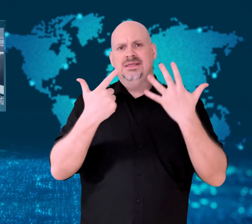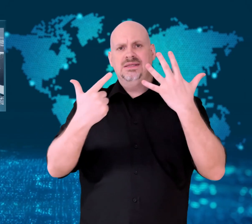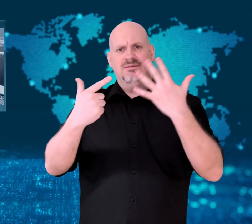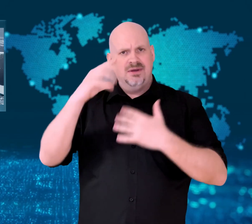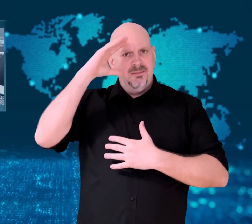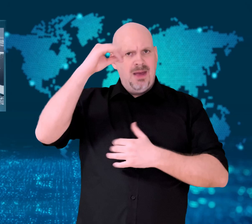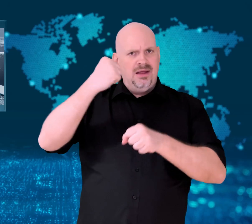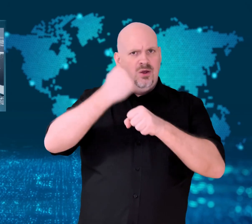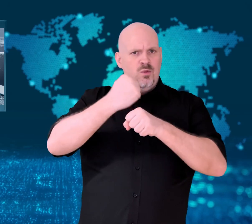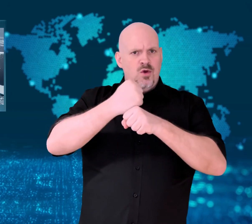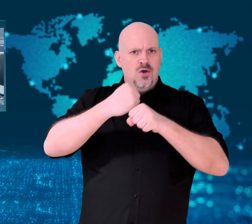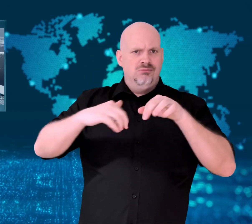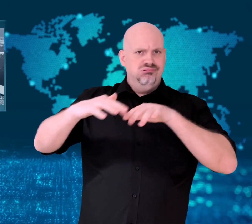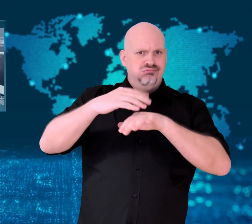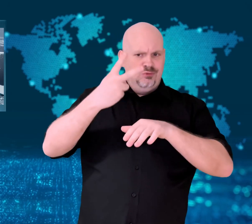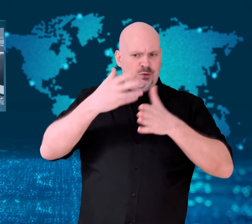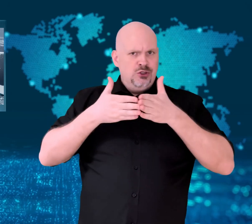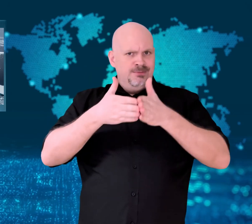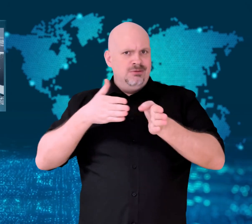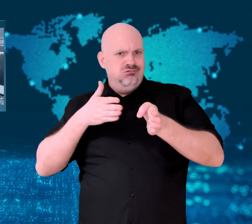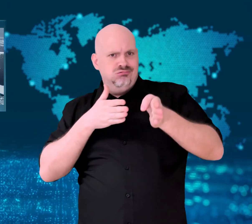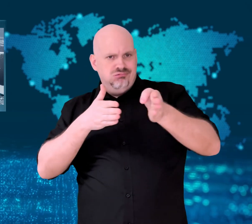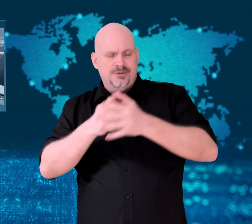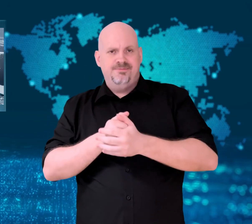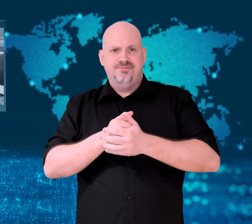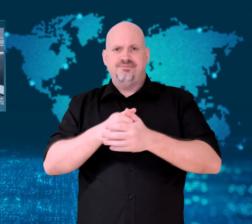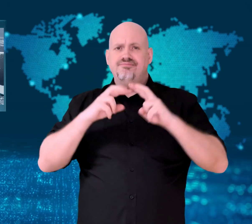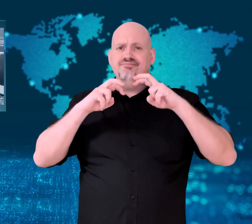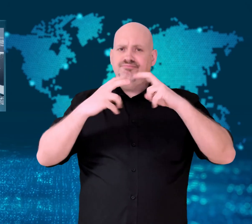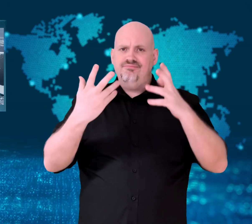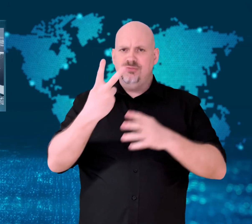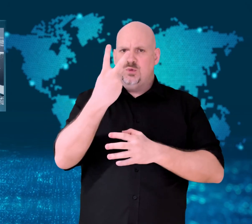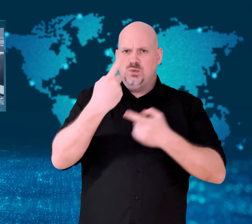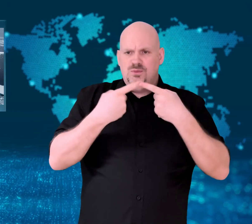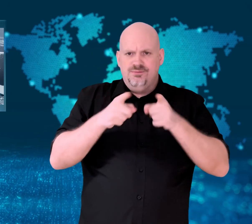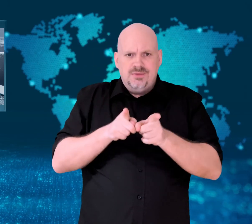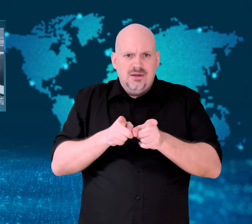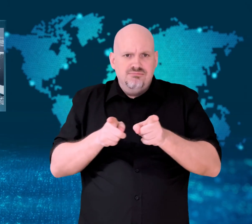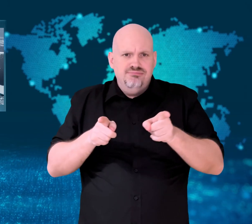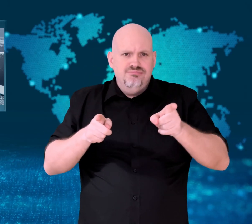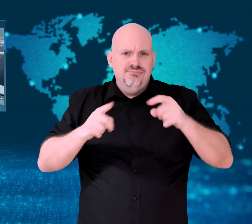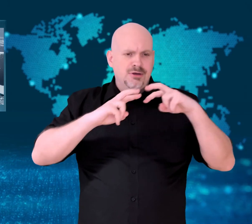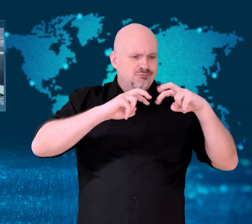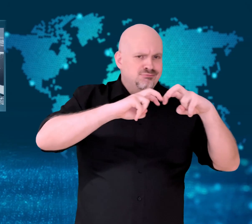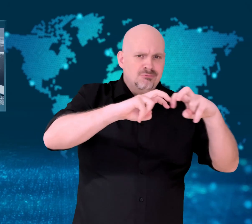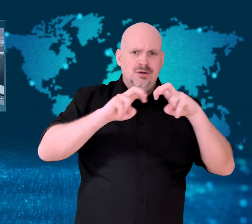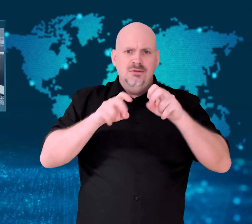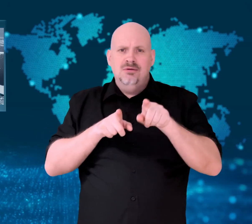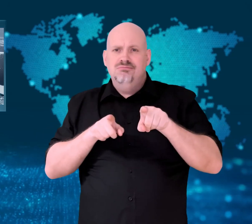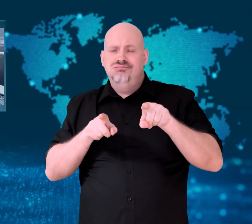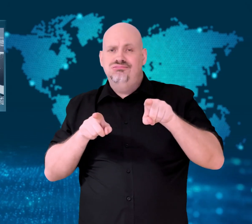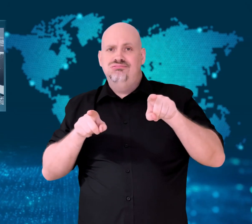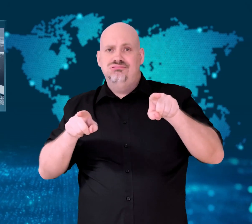Endurance became trapped off the coast of Antarctica.